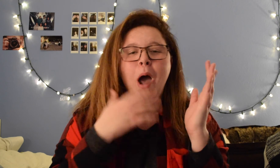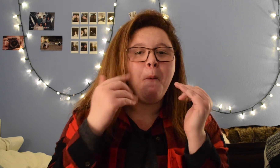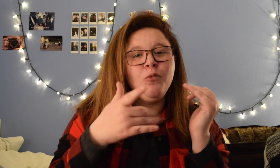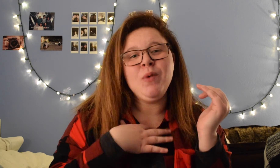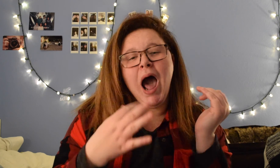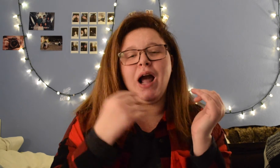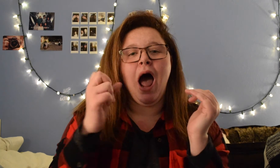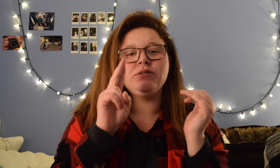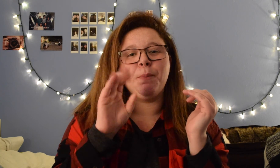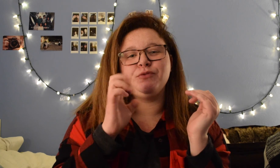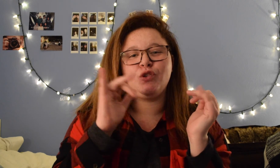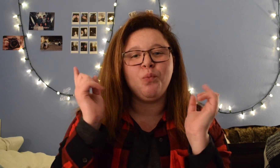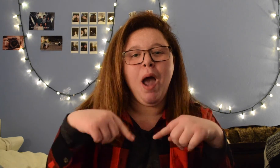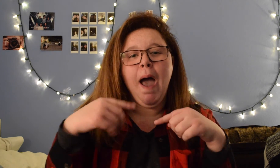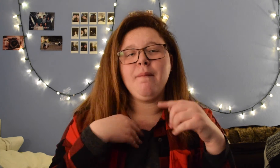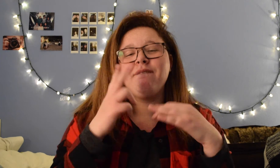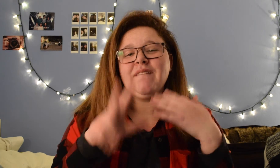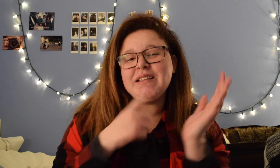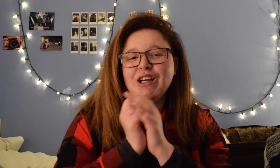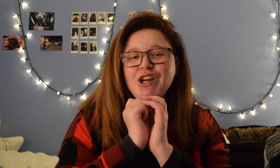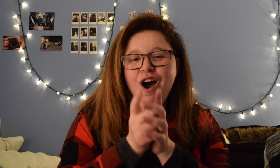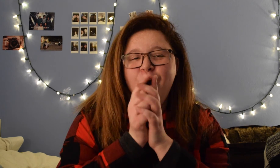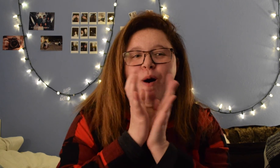I hope you like this video and subscribe if you aren't